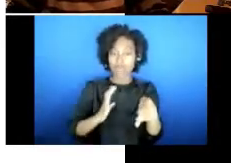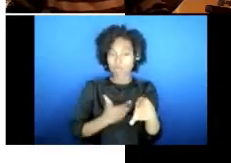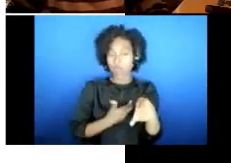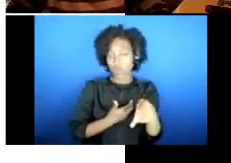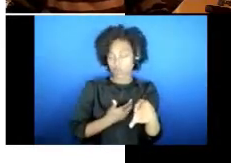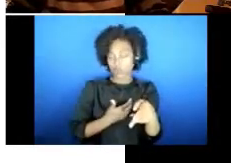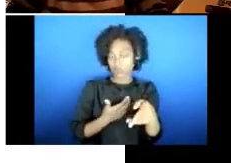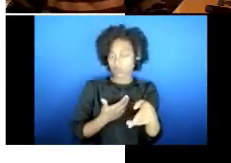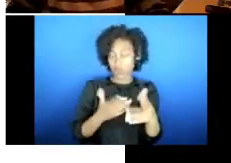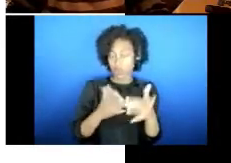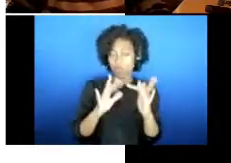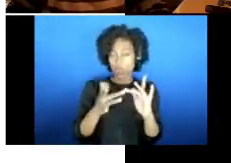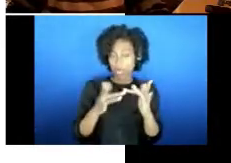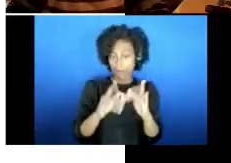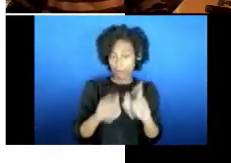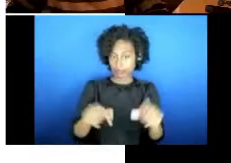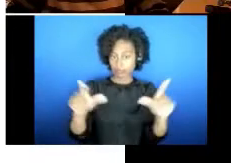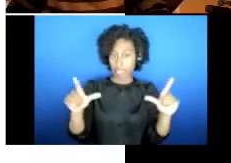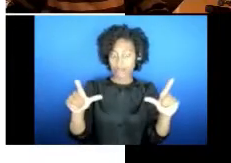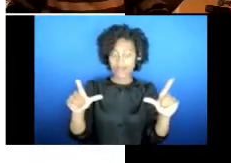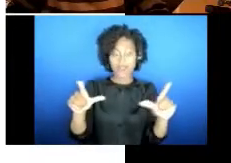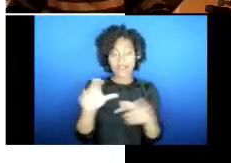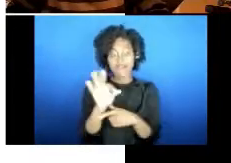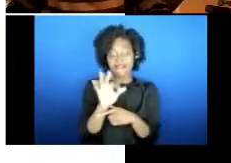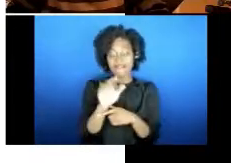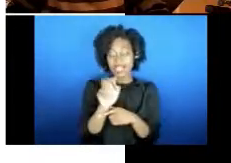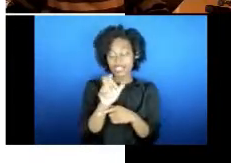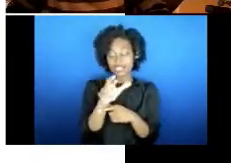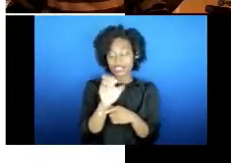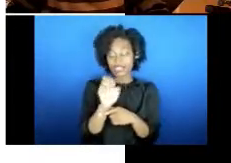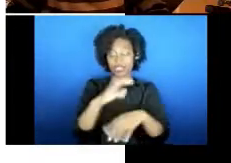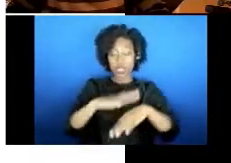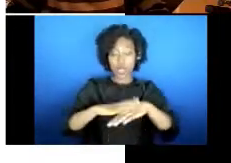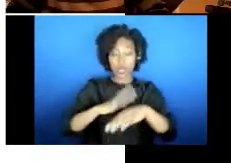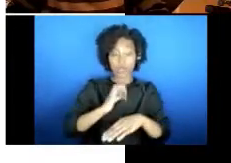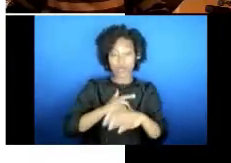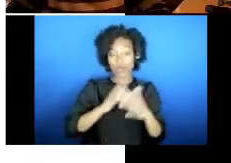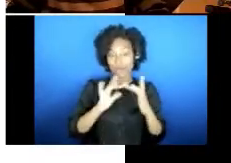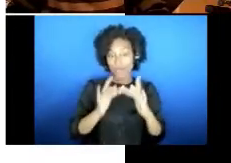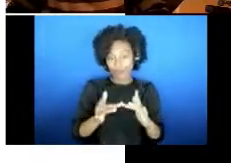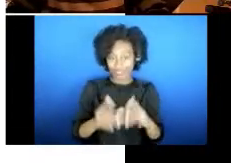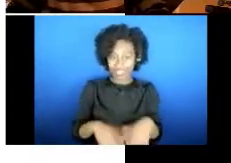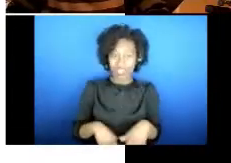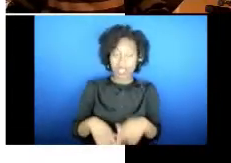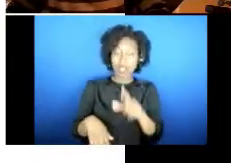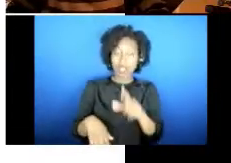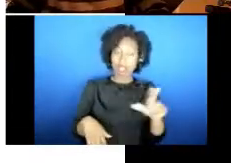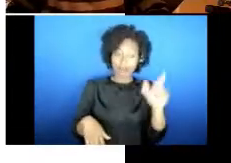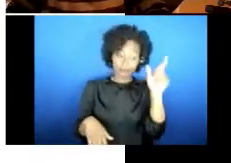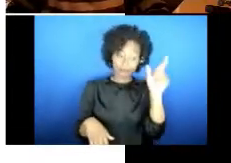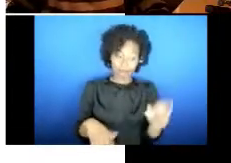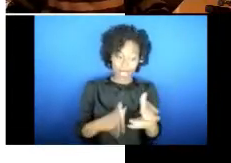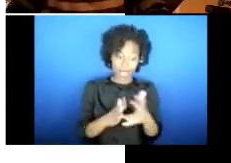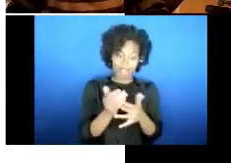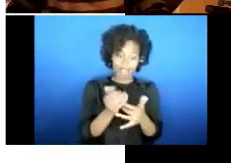then the features on our website, the left navigation menu and then the contents. Going